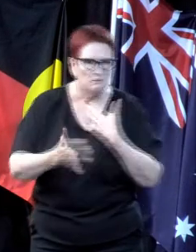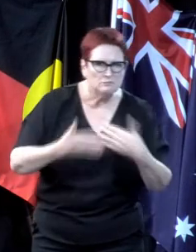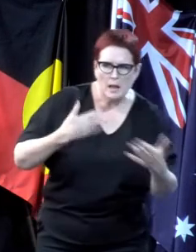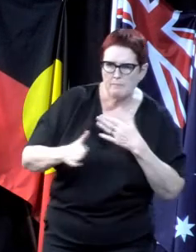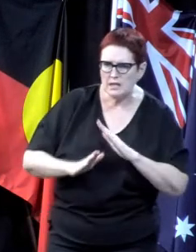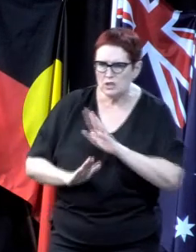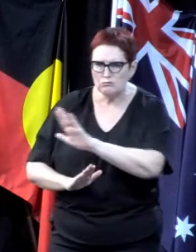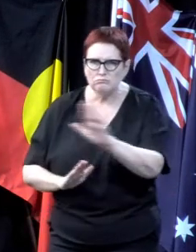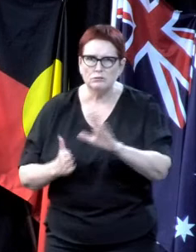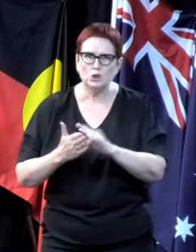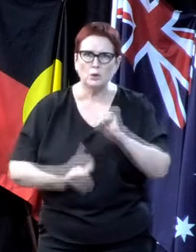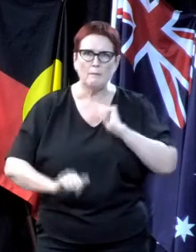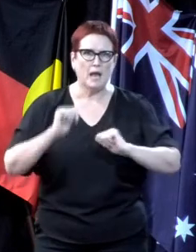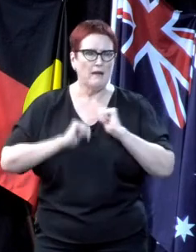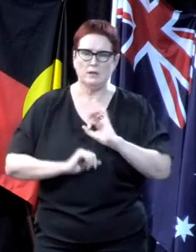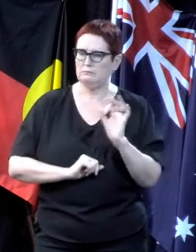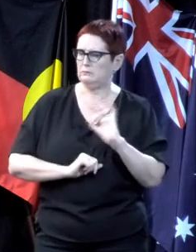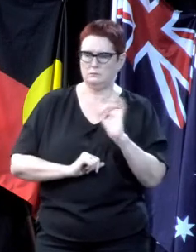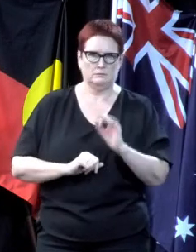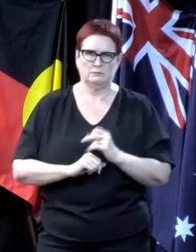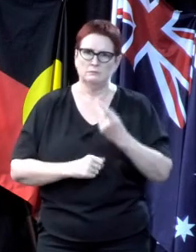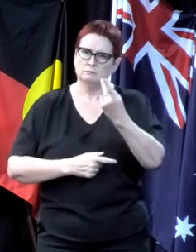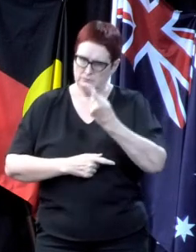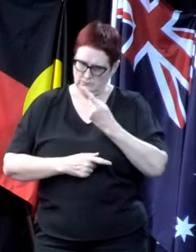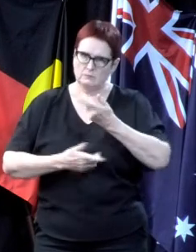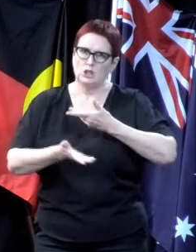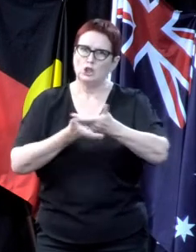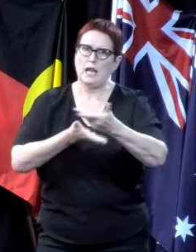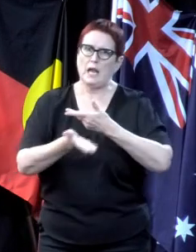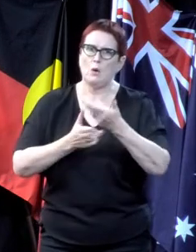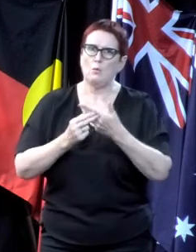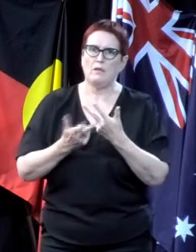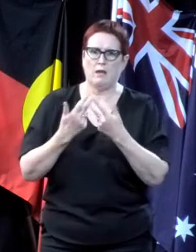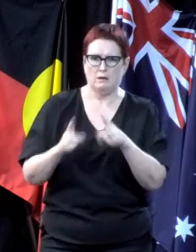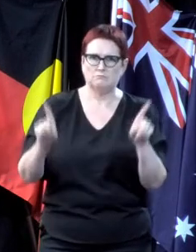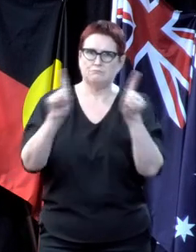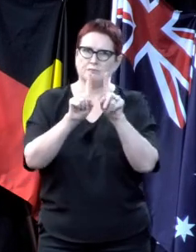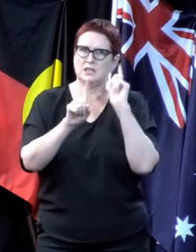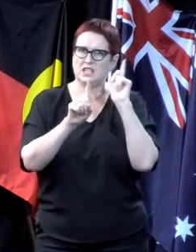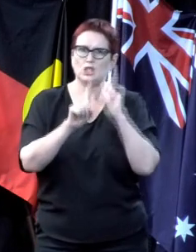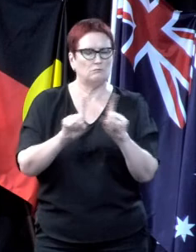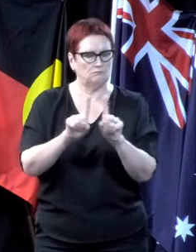That was definitely shared equally with my co-teacher. So that’s very different.